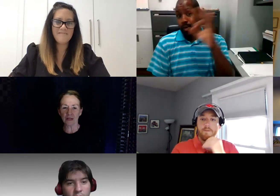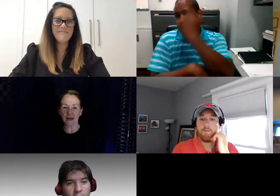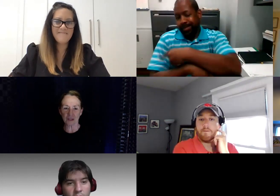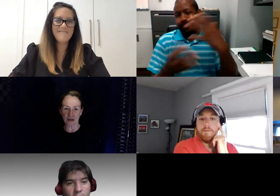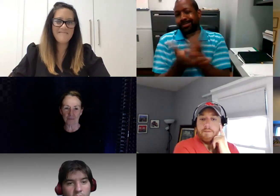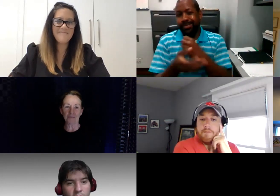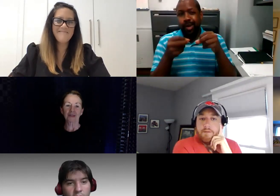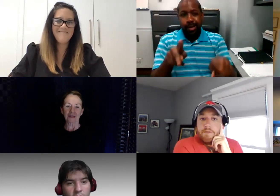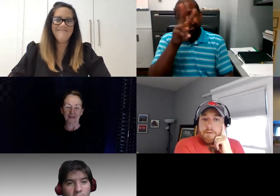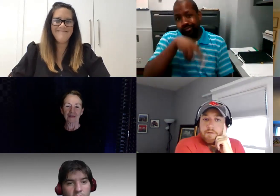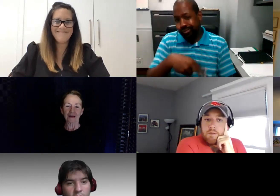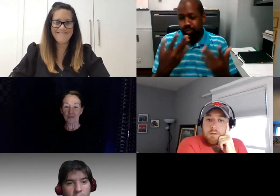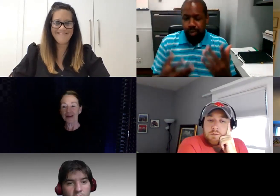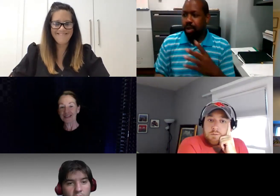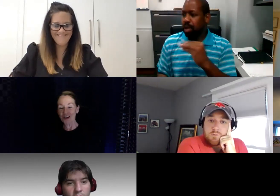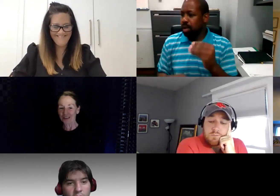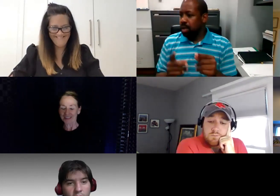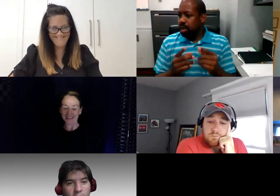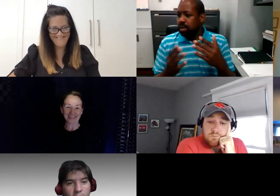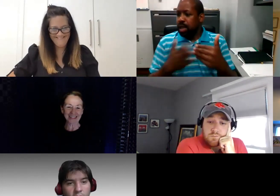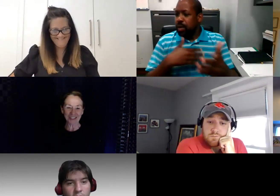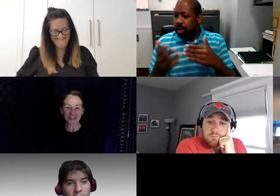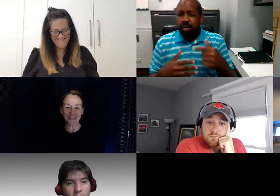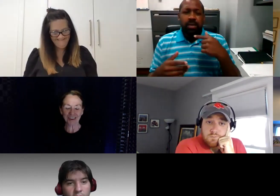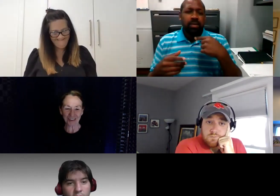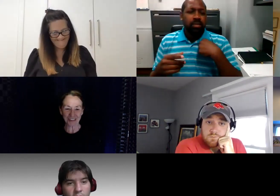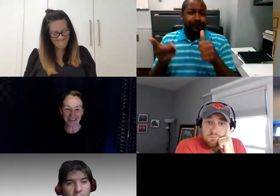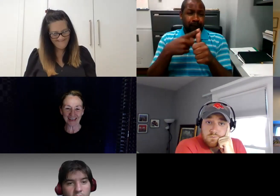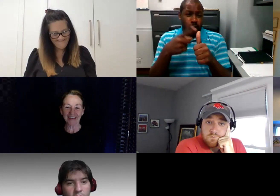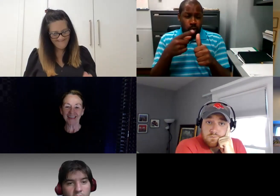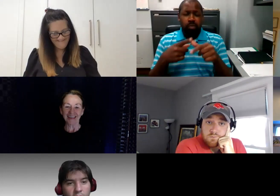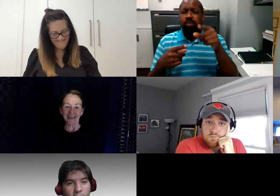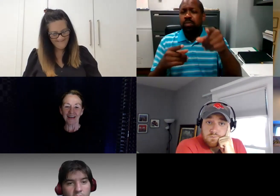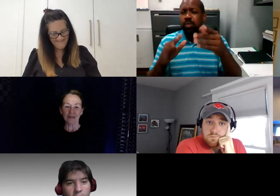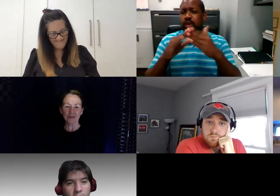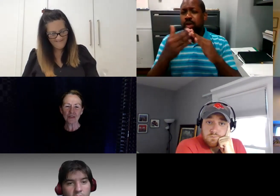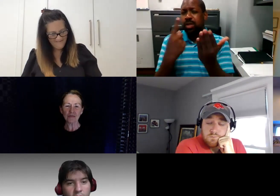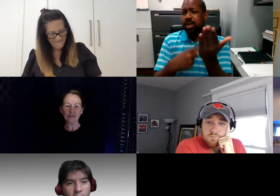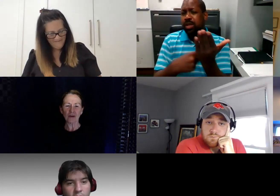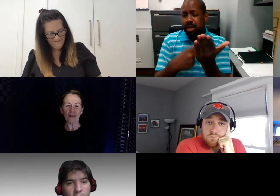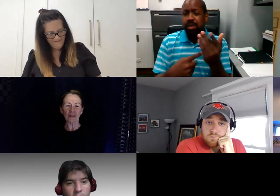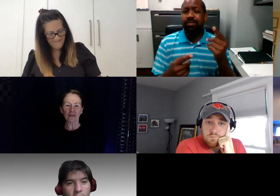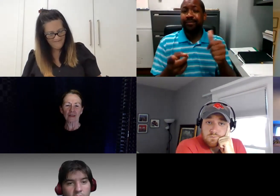I TOOK A LOOK AT THE QUESTIONS, AND THE STUFF THAT YOU'RE LOOKING FOR. I HAVEN'T LOOKED AT IT CAREFULLY, BUT WHEN I HAVE TIME.